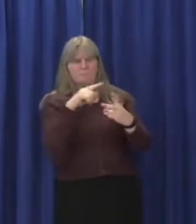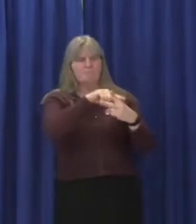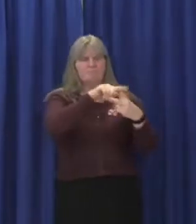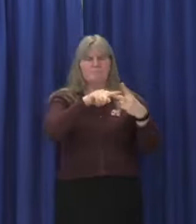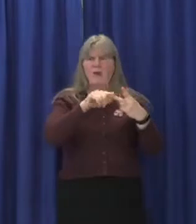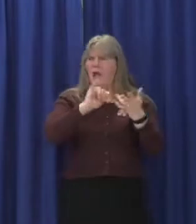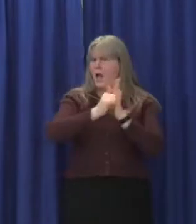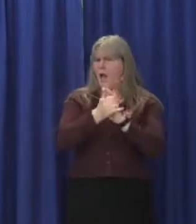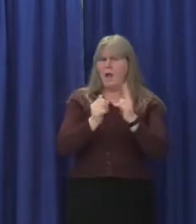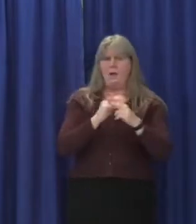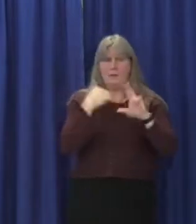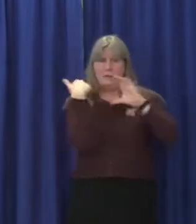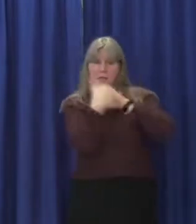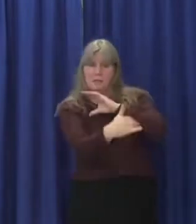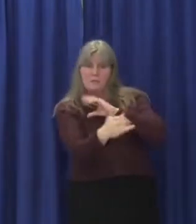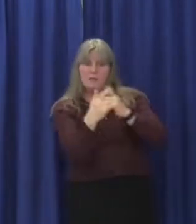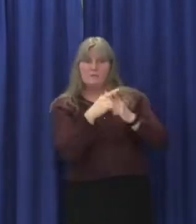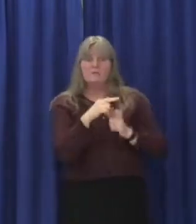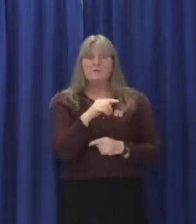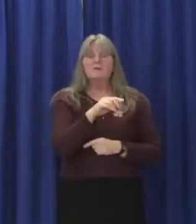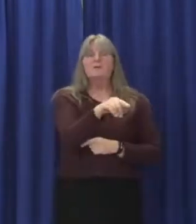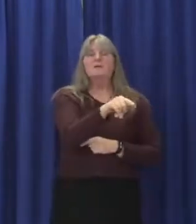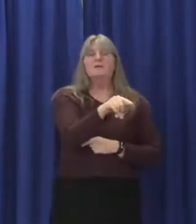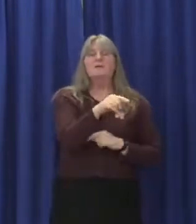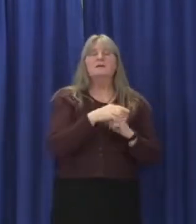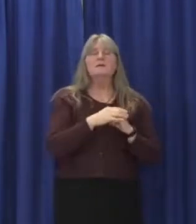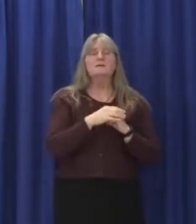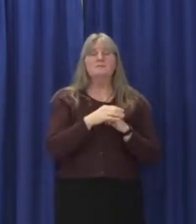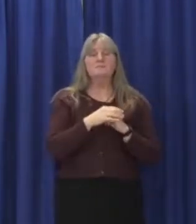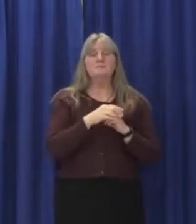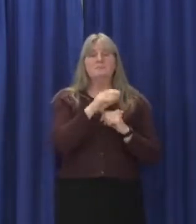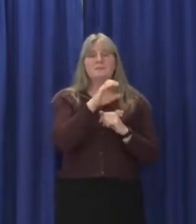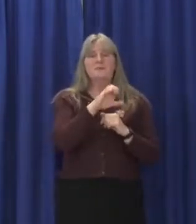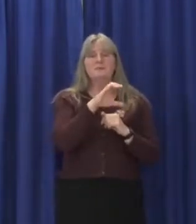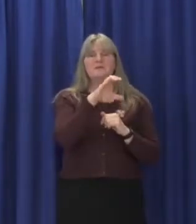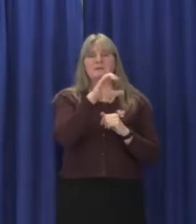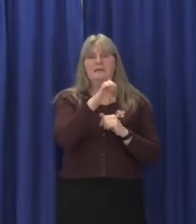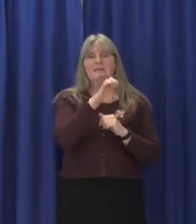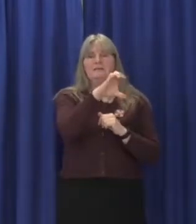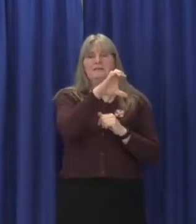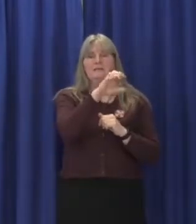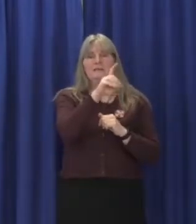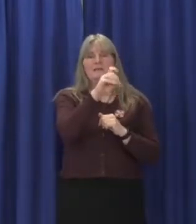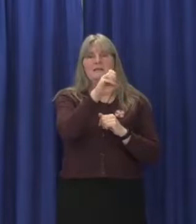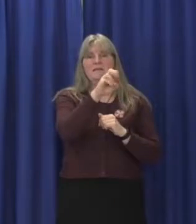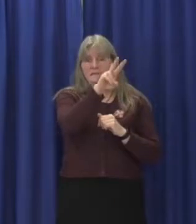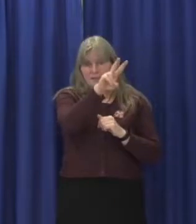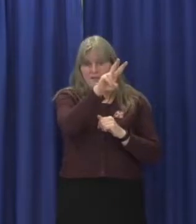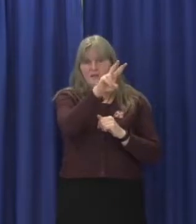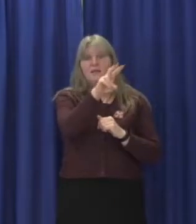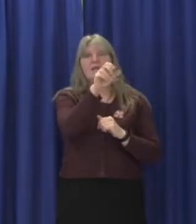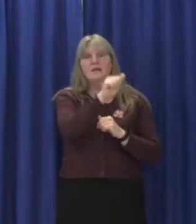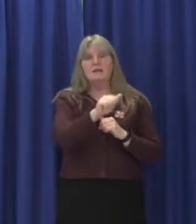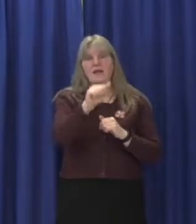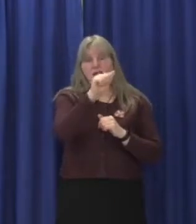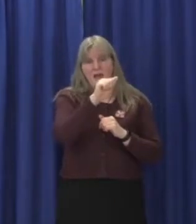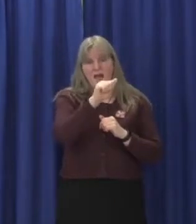You could email, and the email address is ECDEV, that's standing for ECDEV,